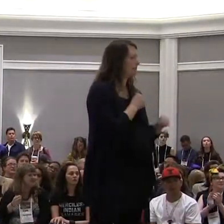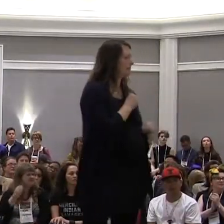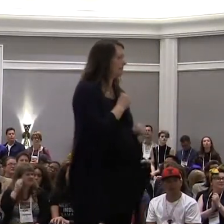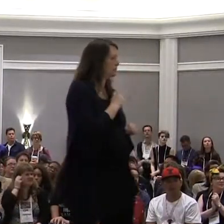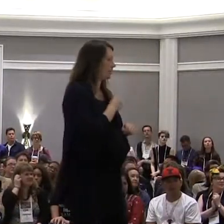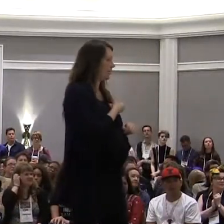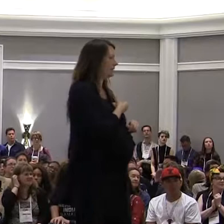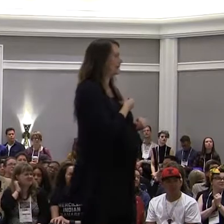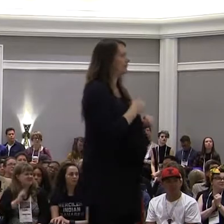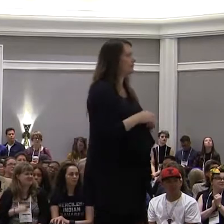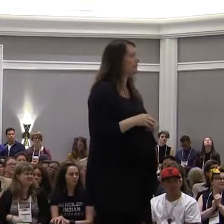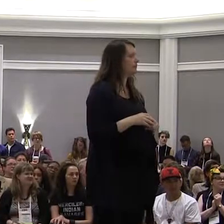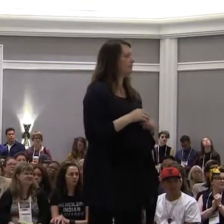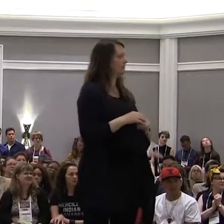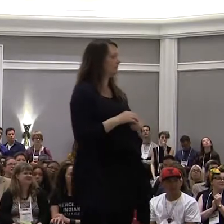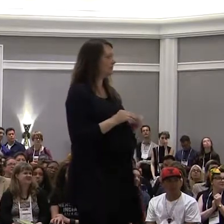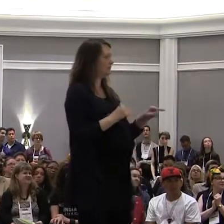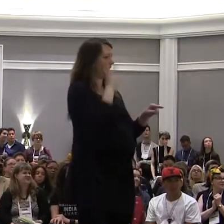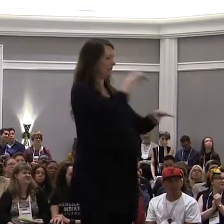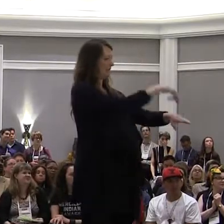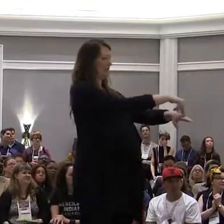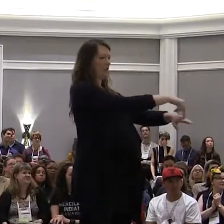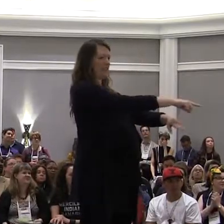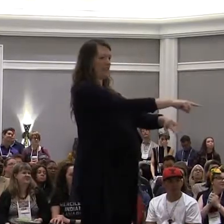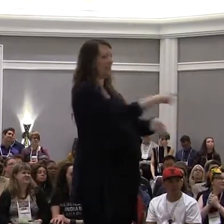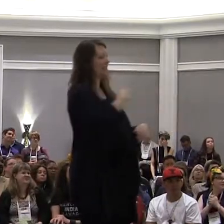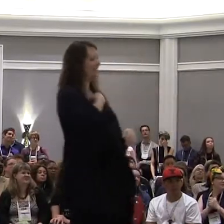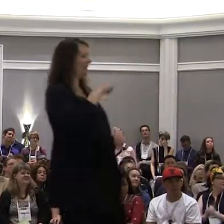(woman) Yeah, I am going to stay on the floor. I am Talleri McRae